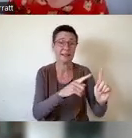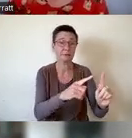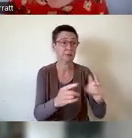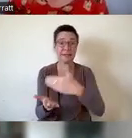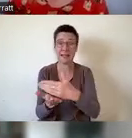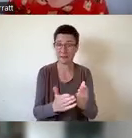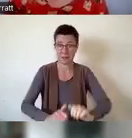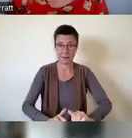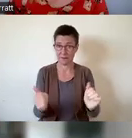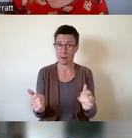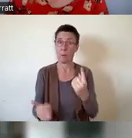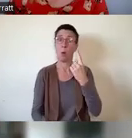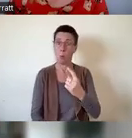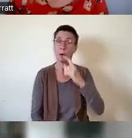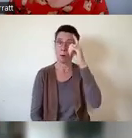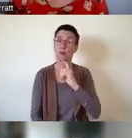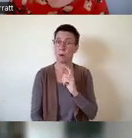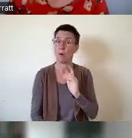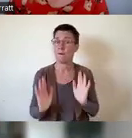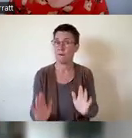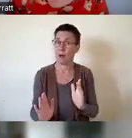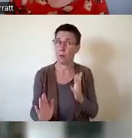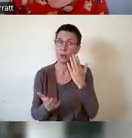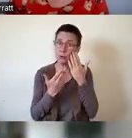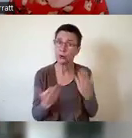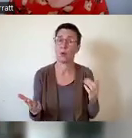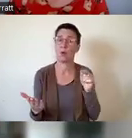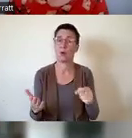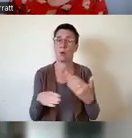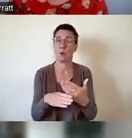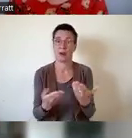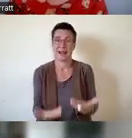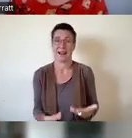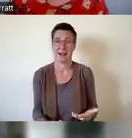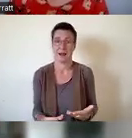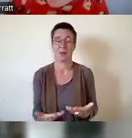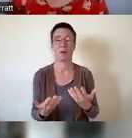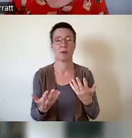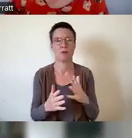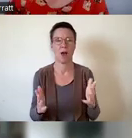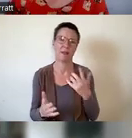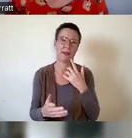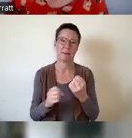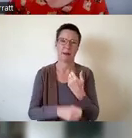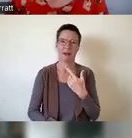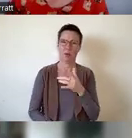Again, it reflects more the state of work now than anything else. Yes, that's true. -Yes. Absolutely.